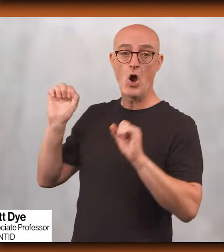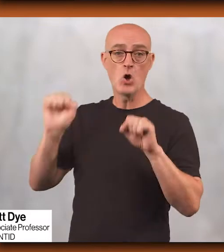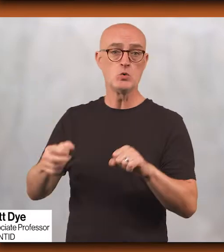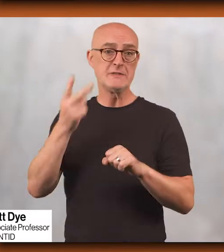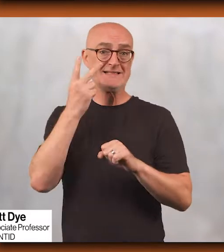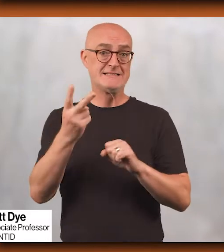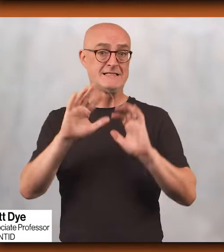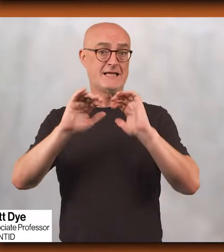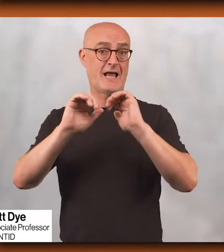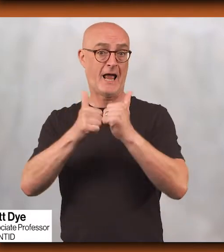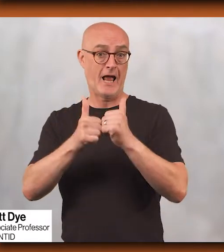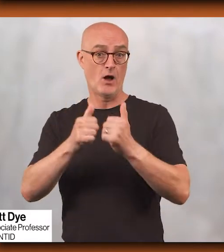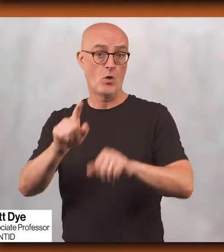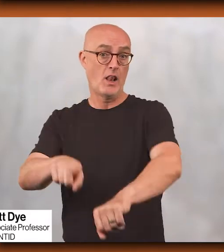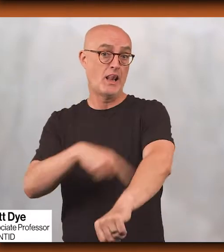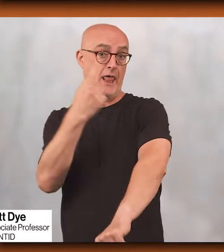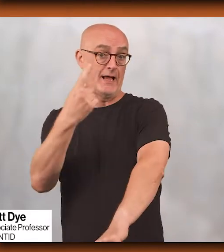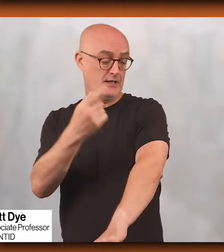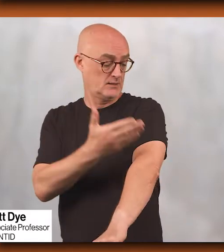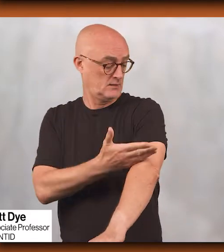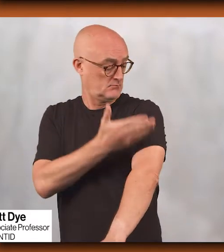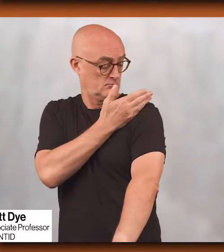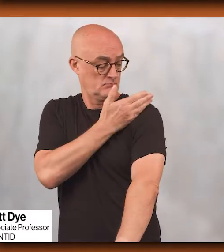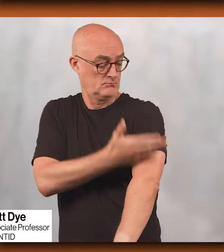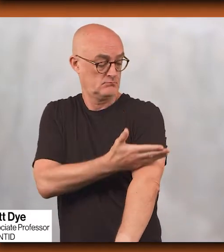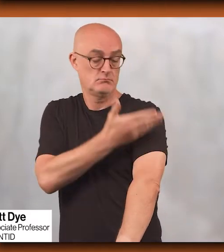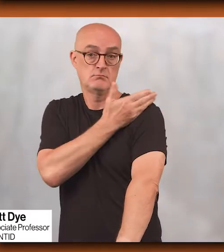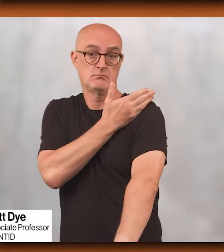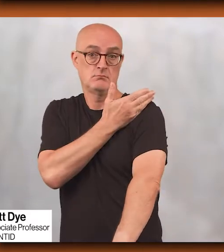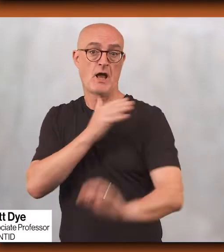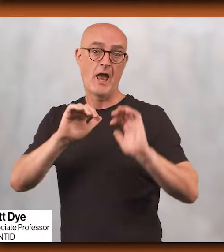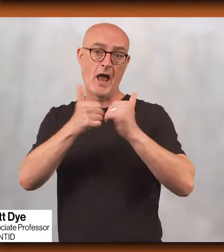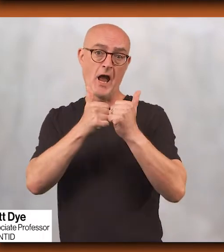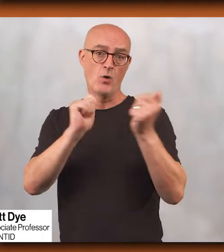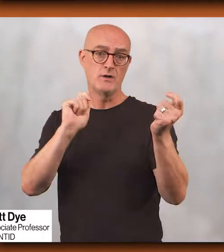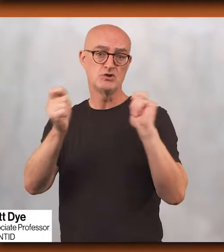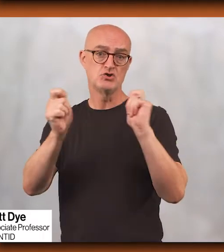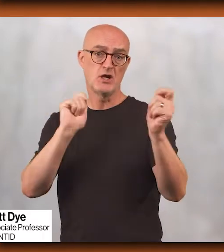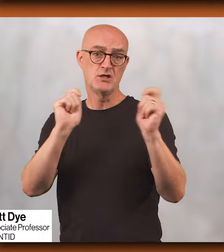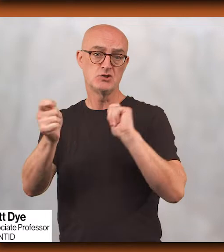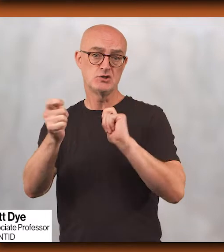showing the lengths of the upper arm for that same clip, and if you look here,